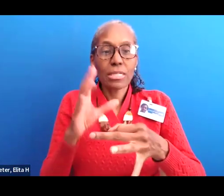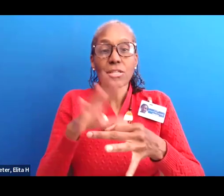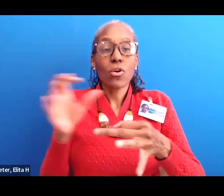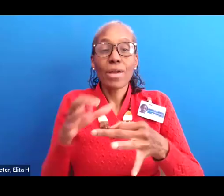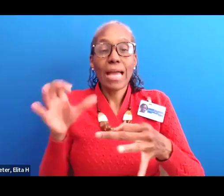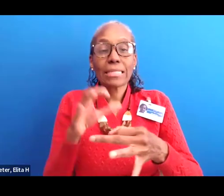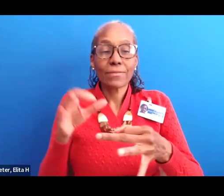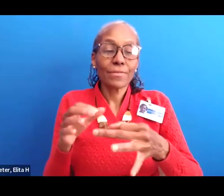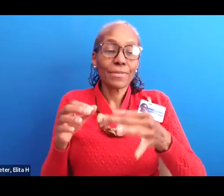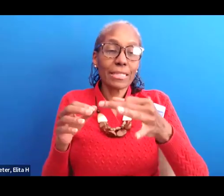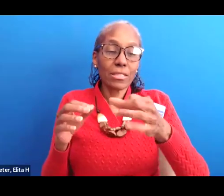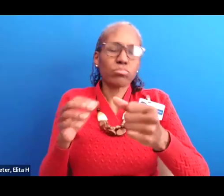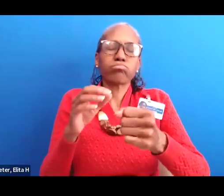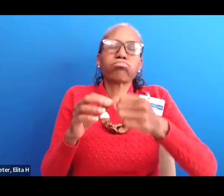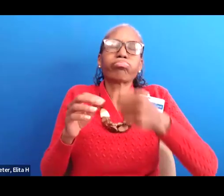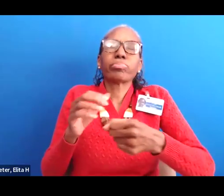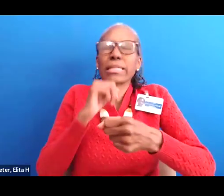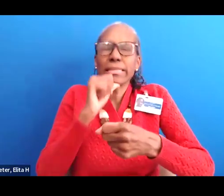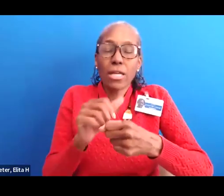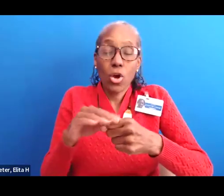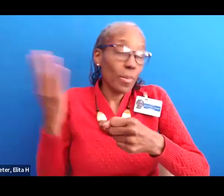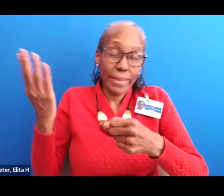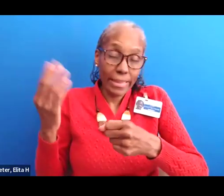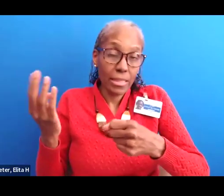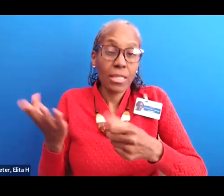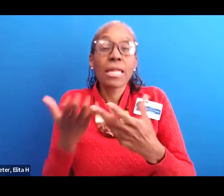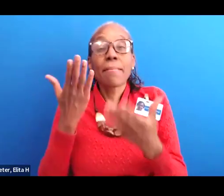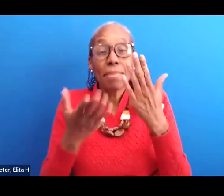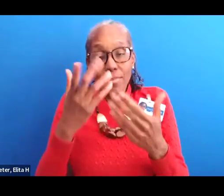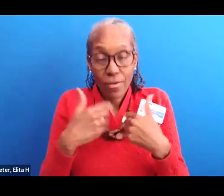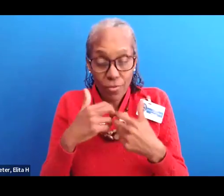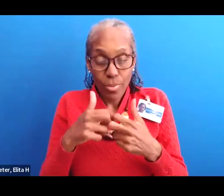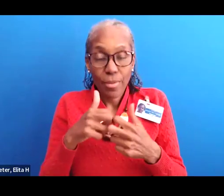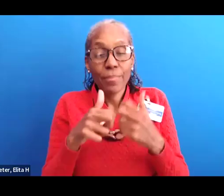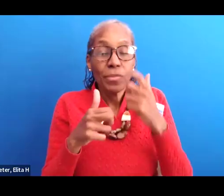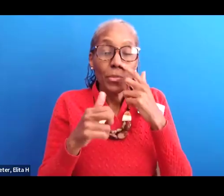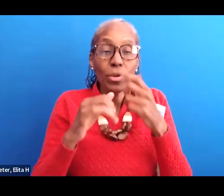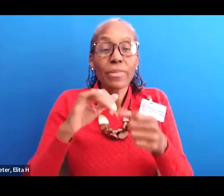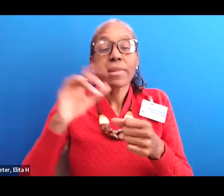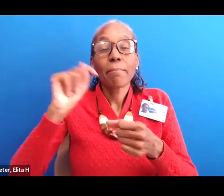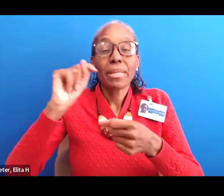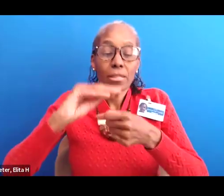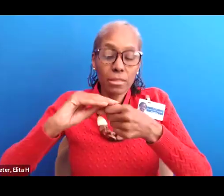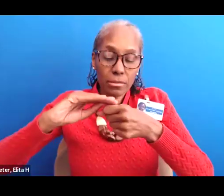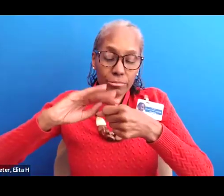it's slammed shut and it's not opening, then you might have a problem with the urine backing up the ureters into the kidneys.